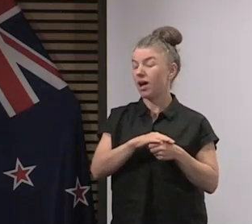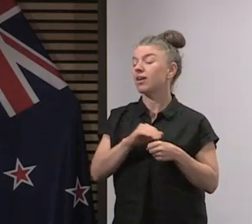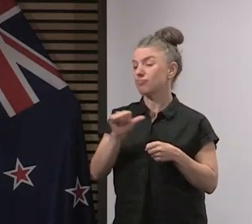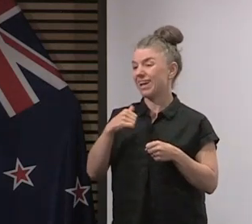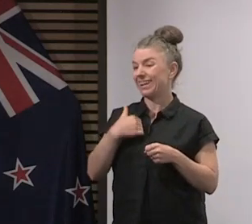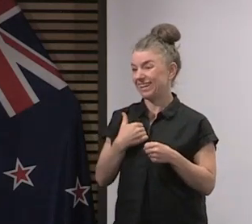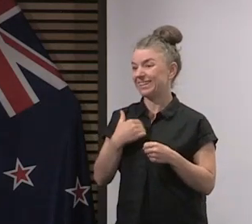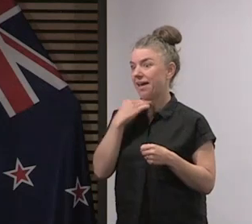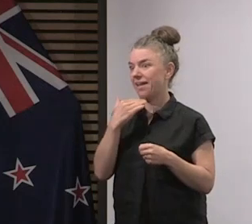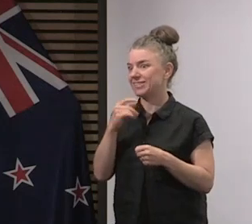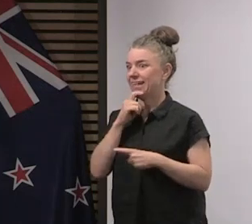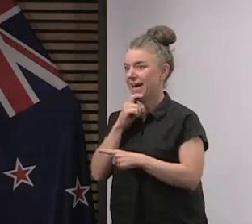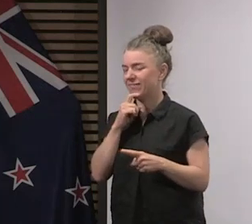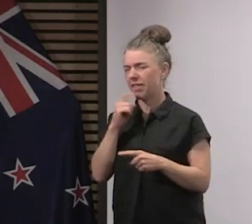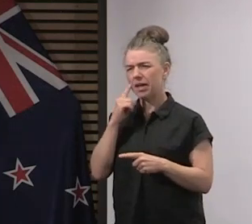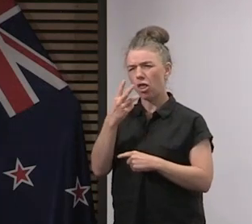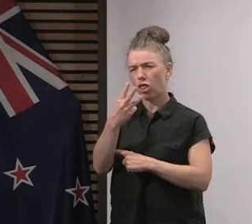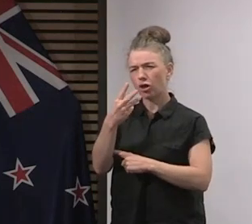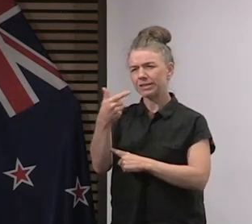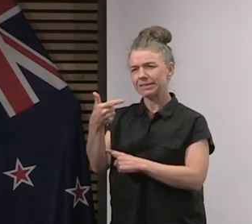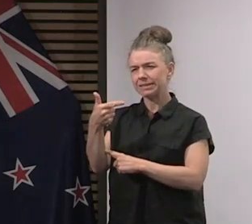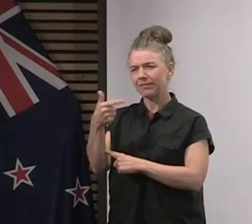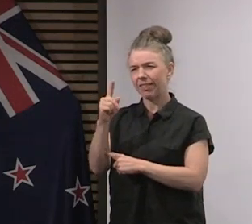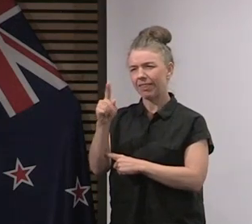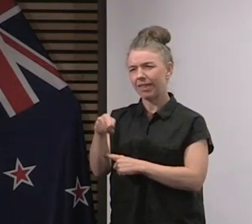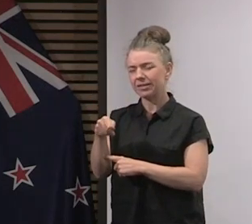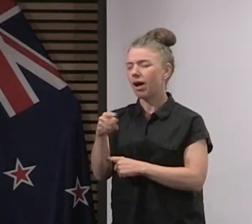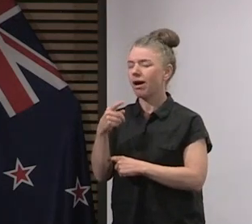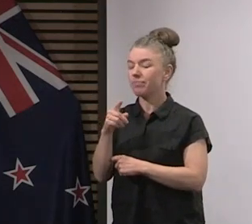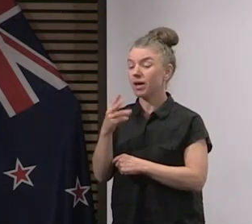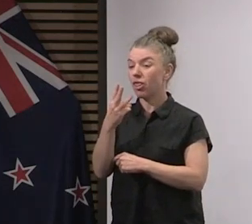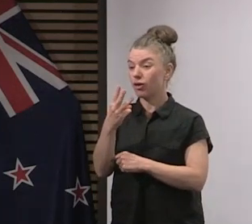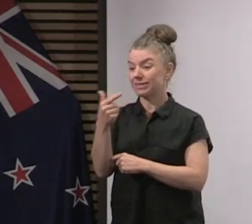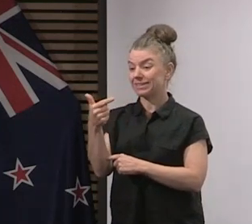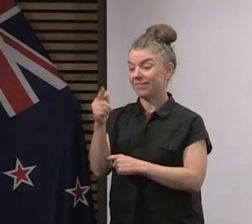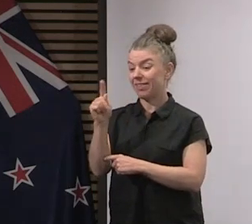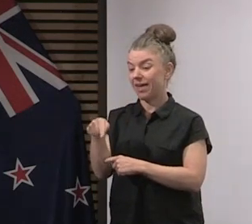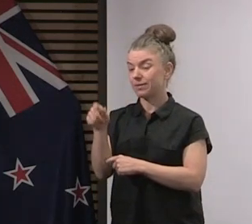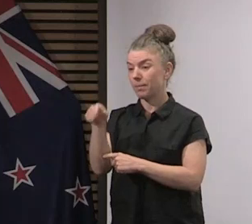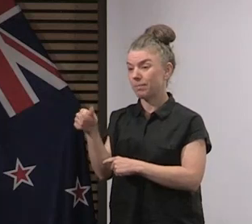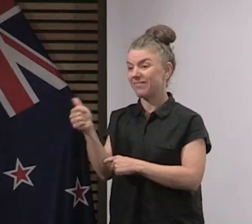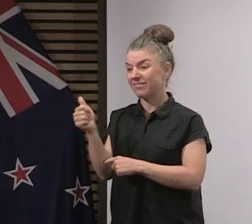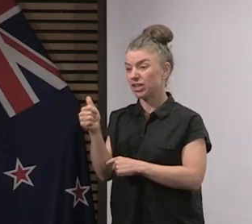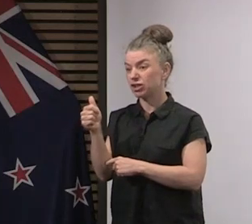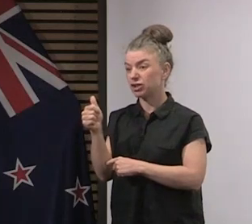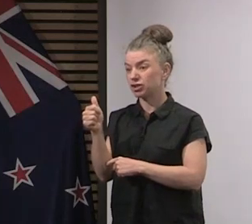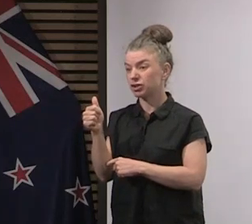have a good, strong approach at the border we need to make sure there is enough staff